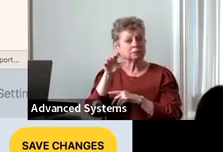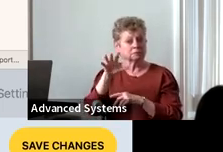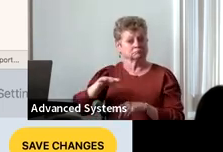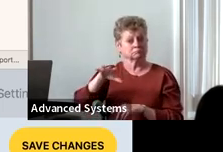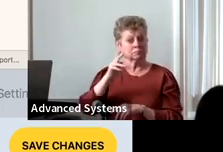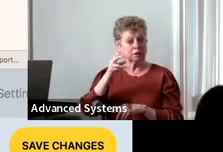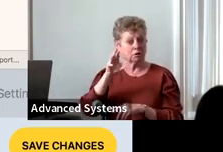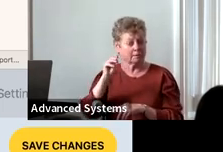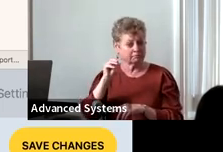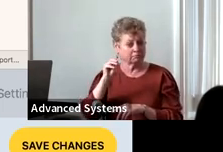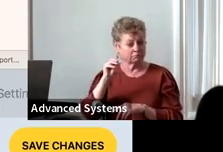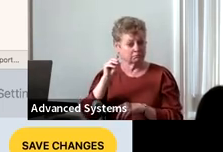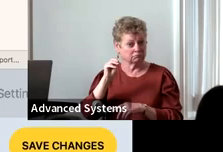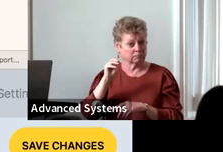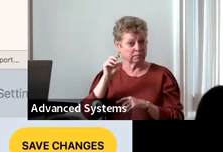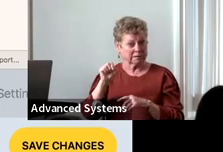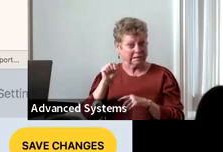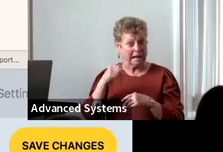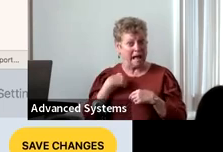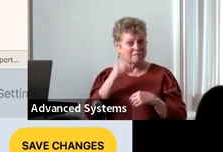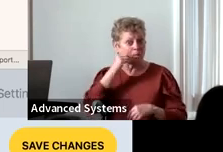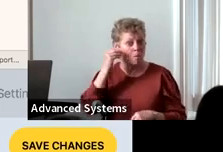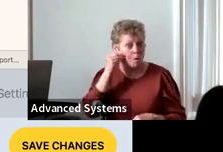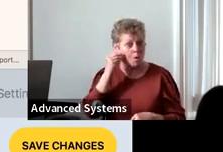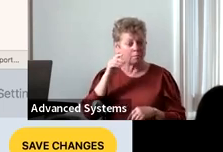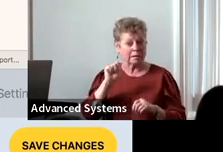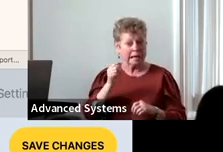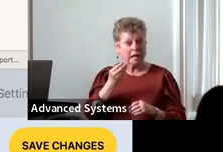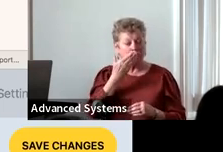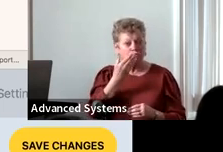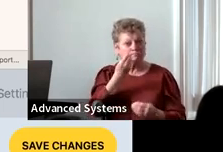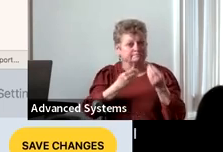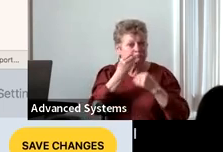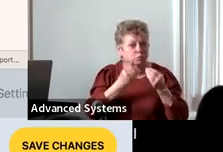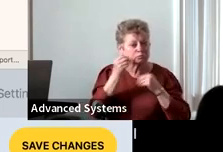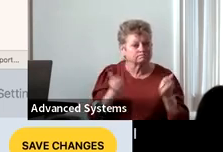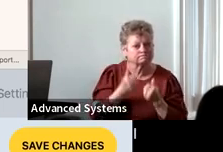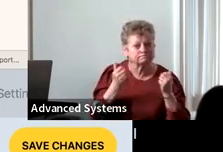are able to put a roof over their head, nutritious food on the table, whether they go to food banks more often,